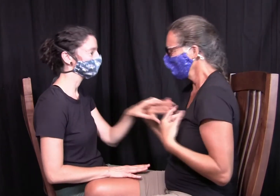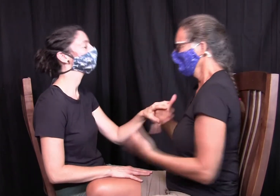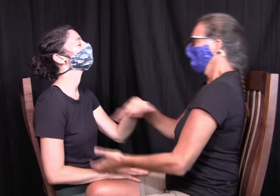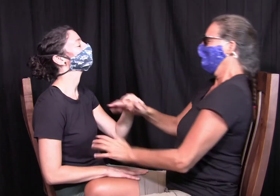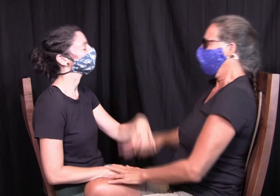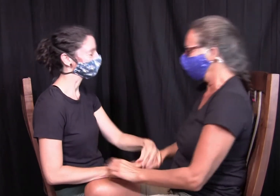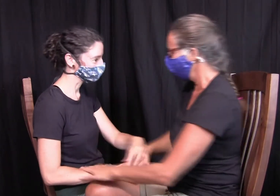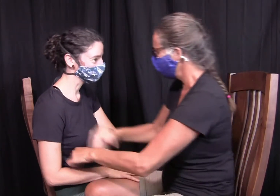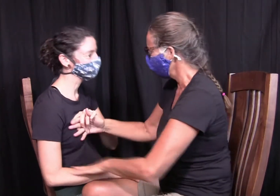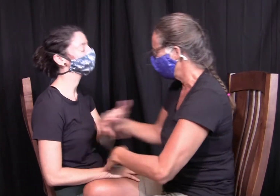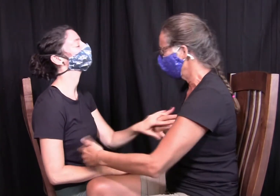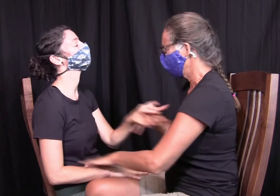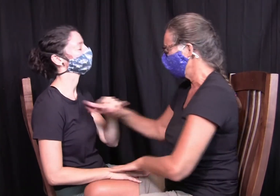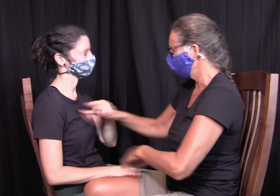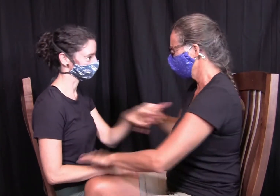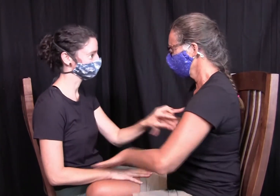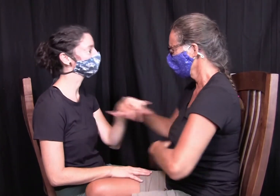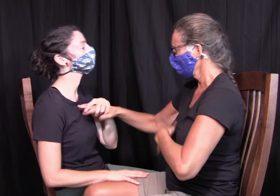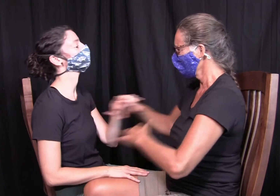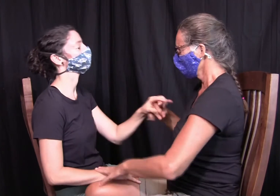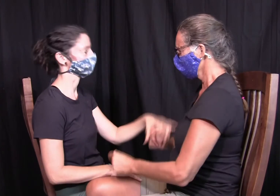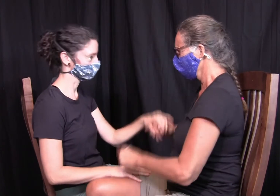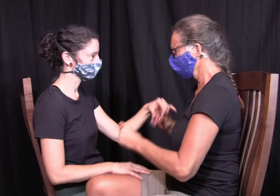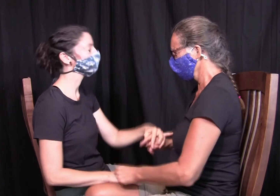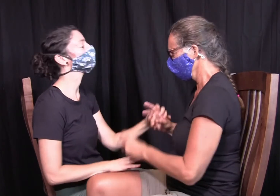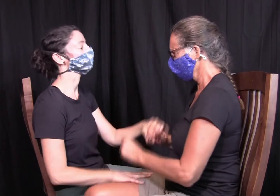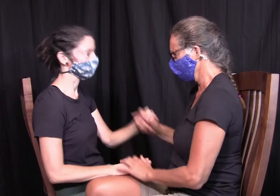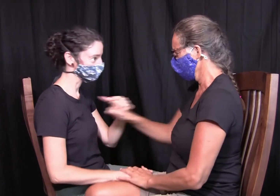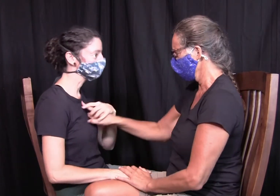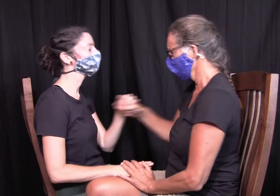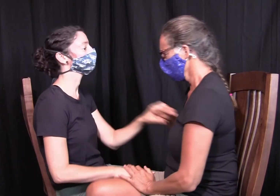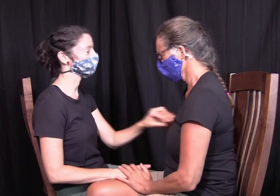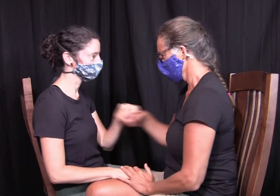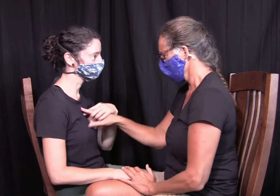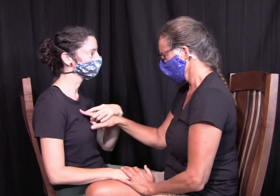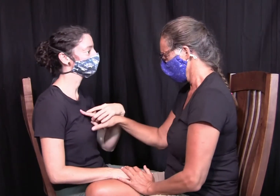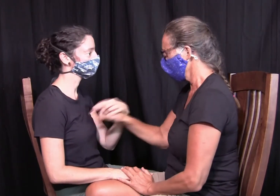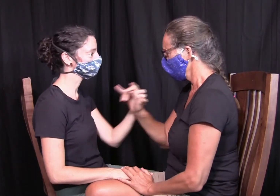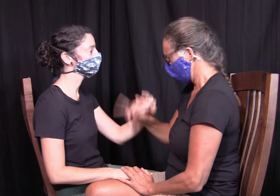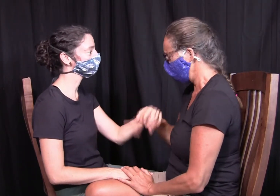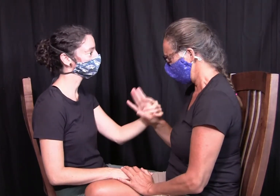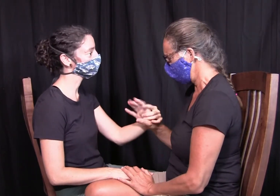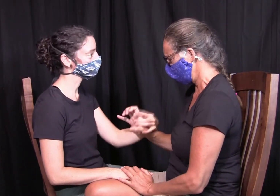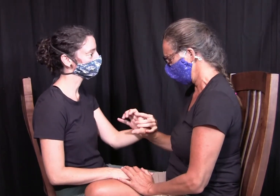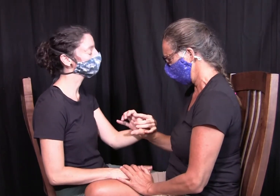Here again, backchanneling happens naturally and instantaneously between conversation partners.